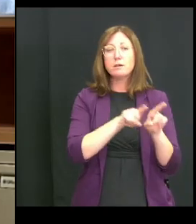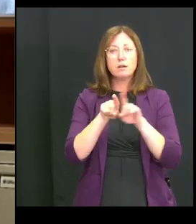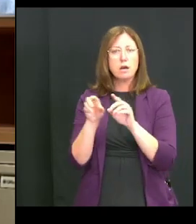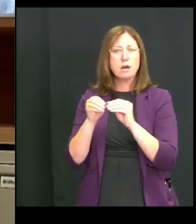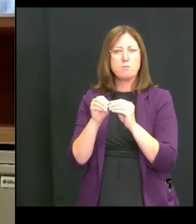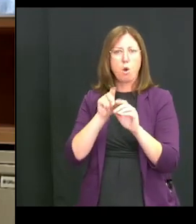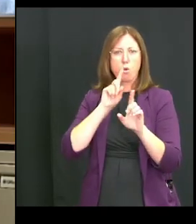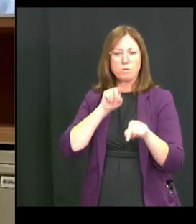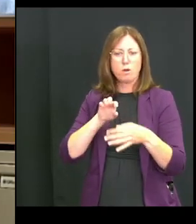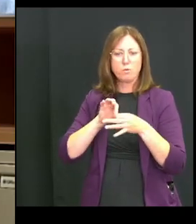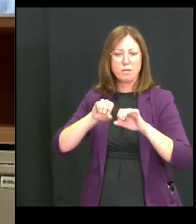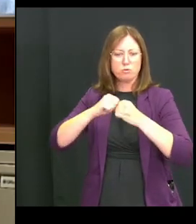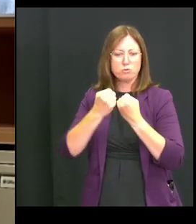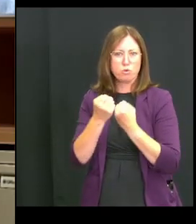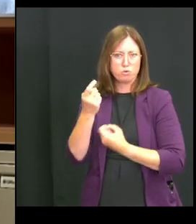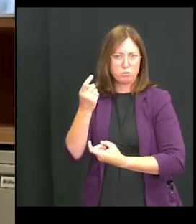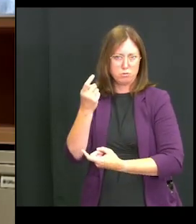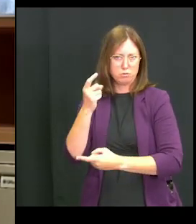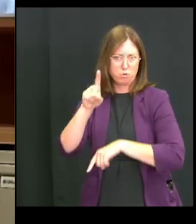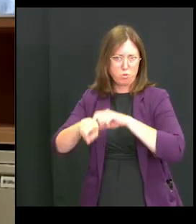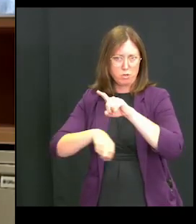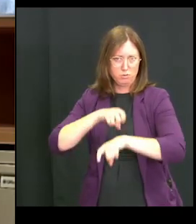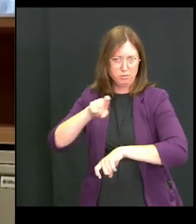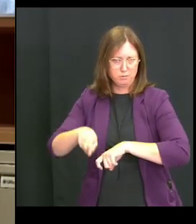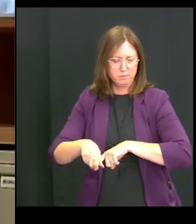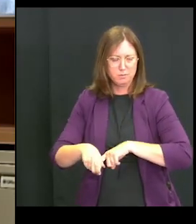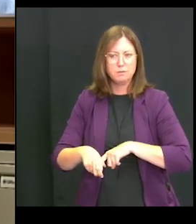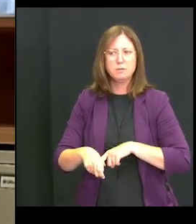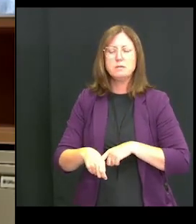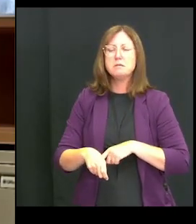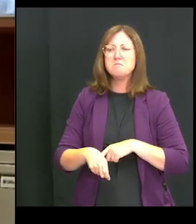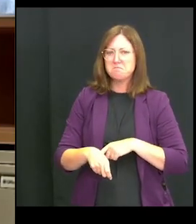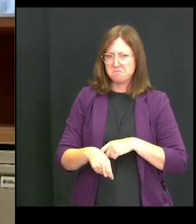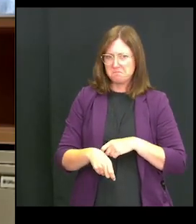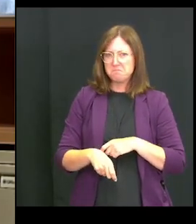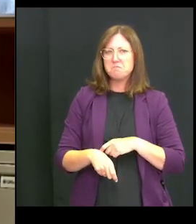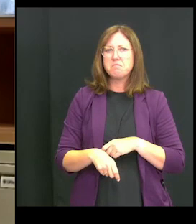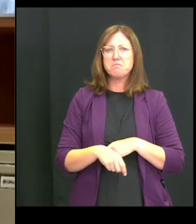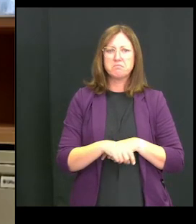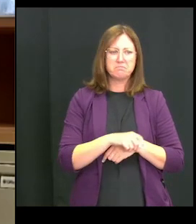So, on social questions, the dissimilarity between Liberals and Conservatives